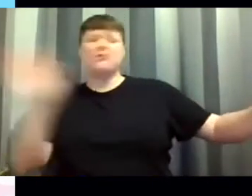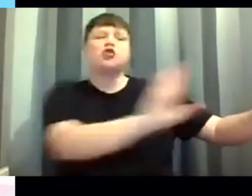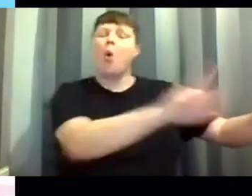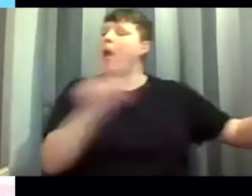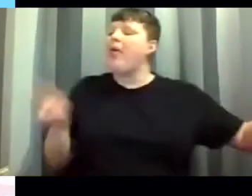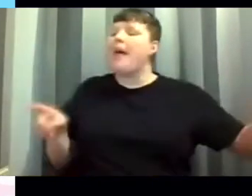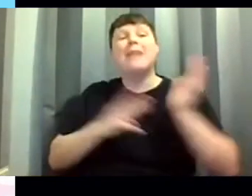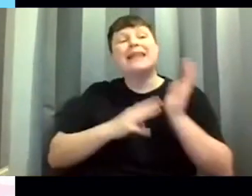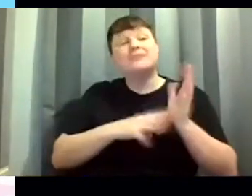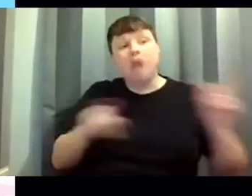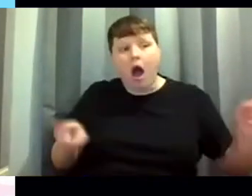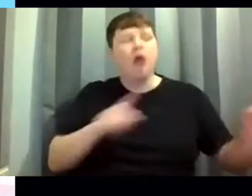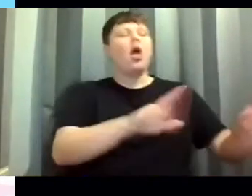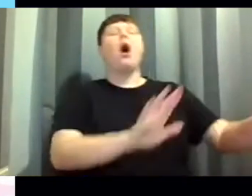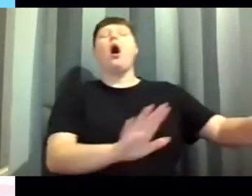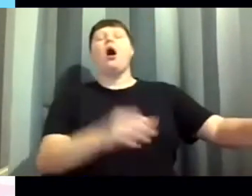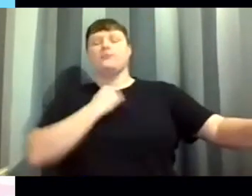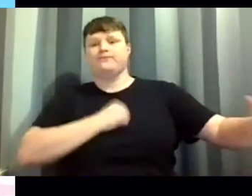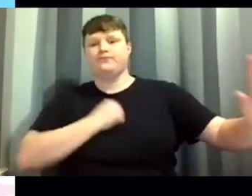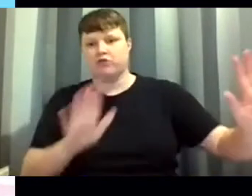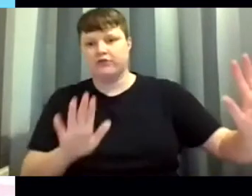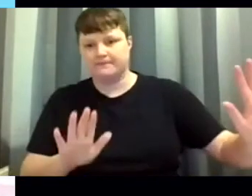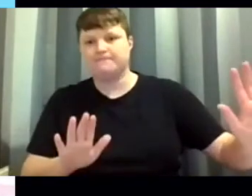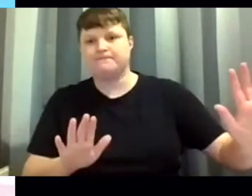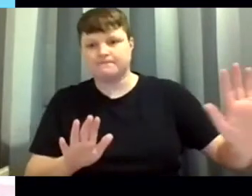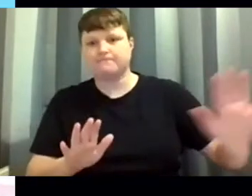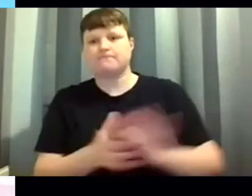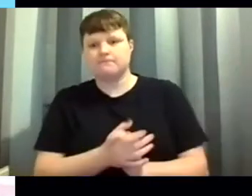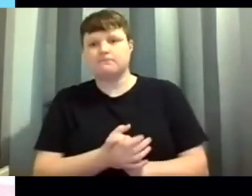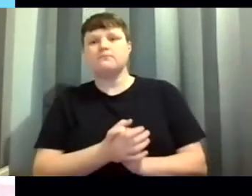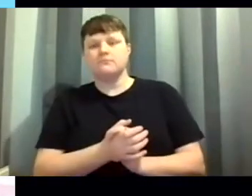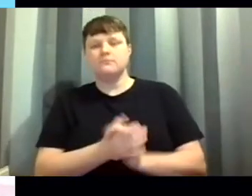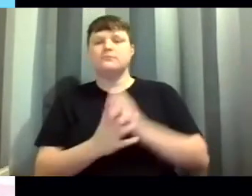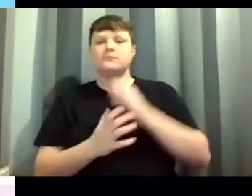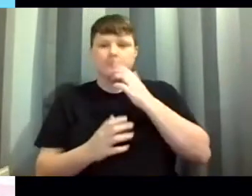then that's when they change. I think that's to do with some sort of like... someone's